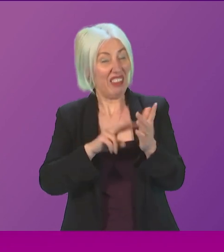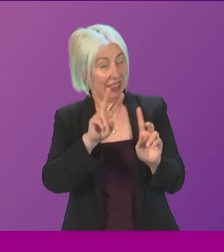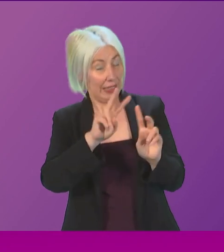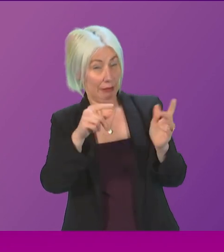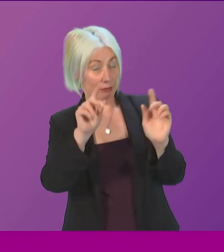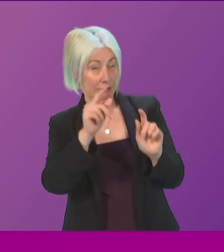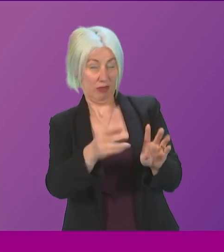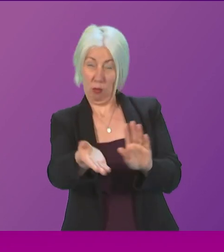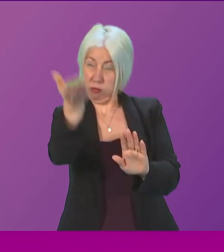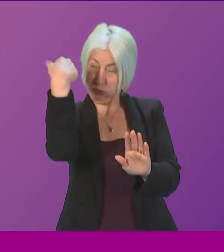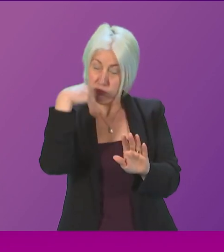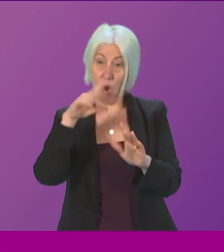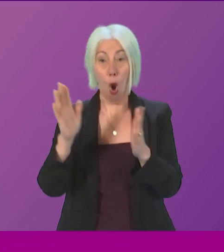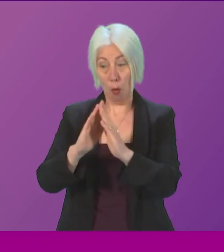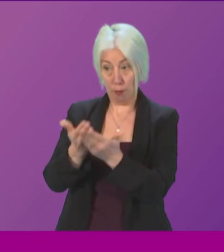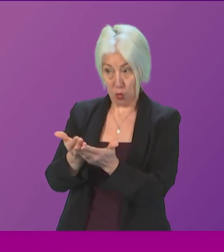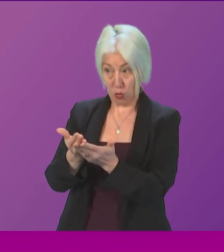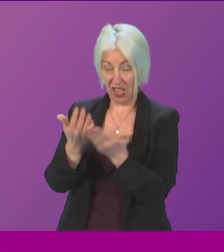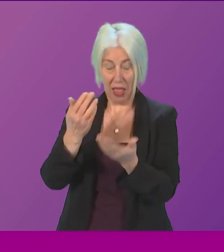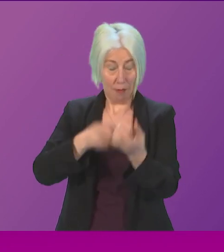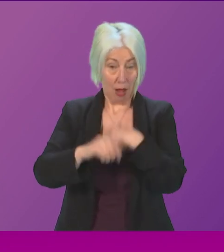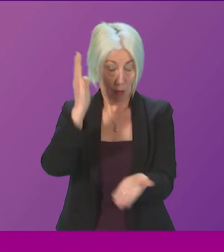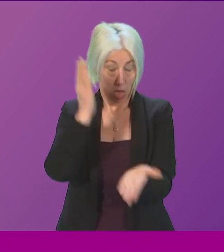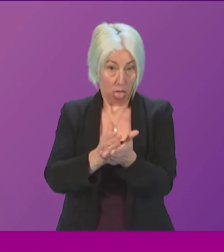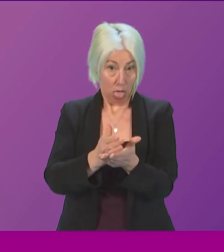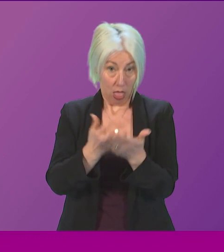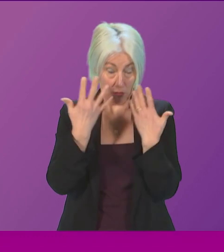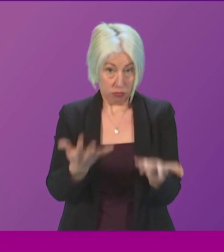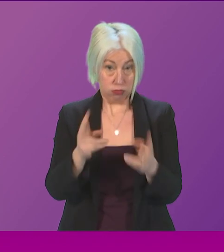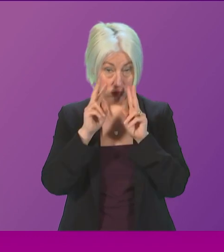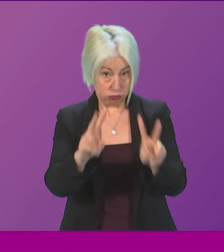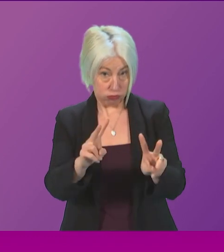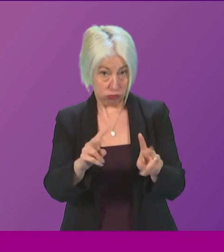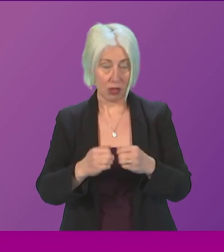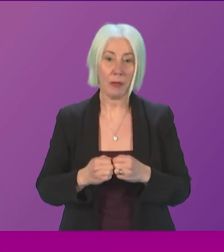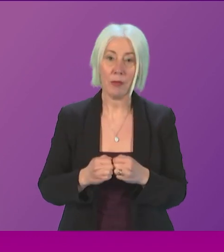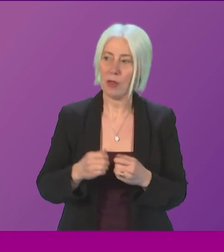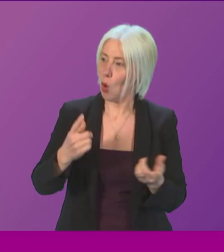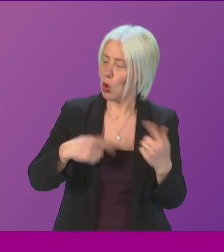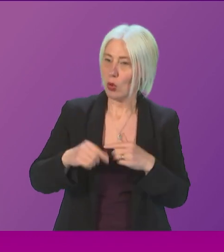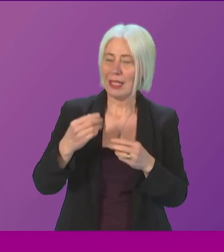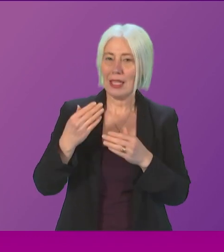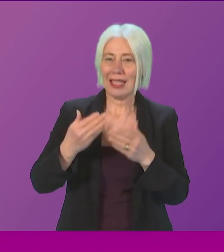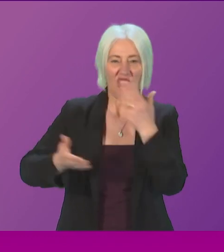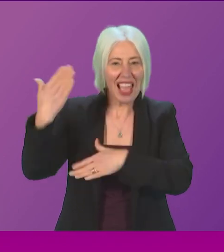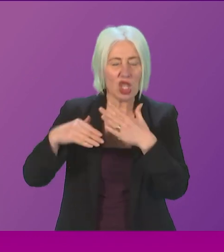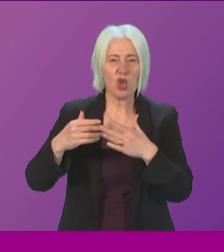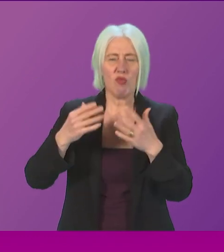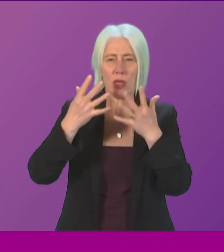It was made real before our very eyes. However, for all that we could see the weight of history among the grandeur, rousing music